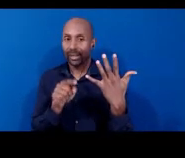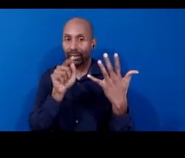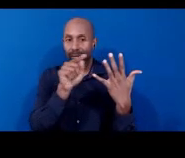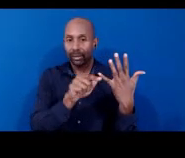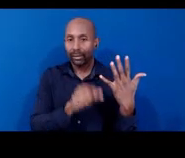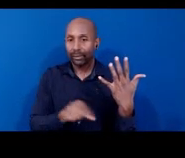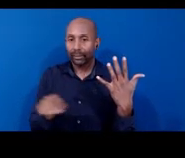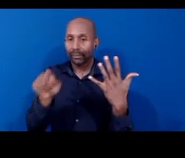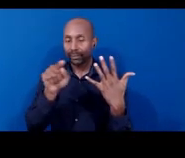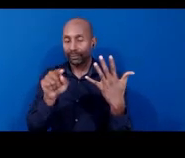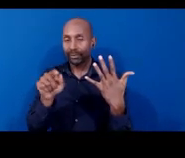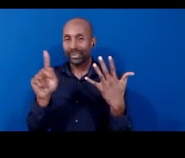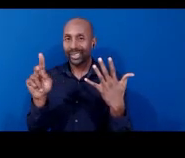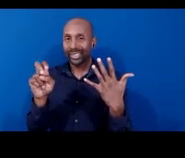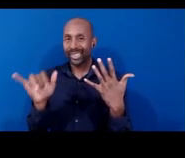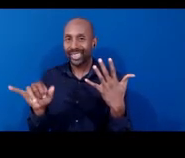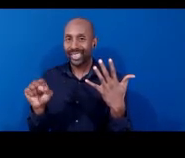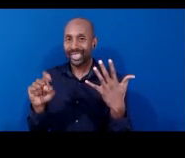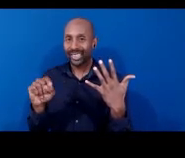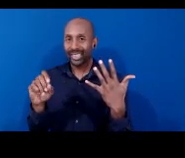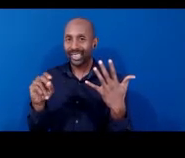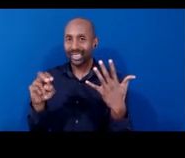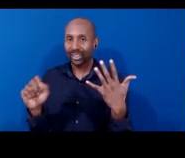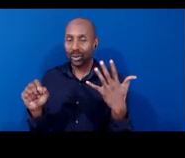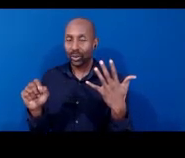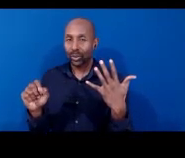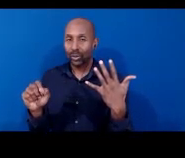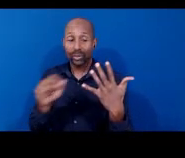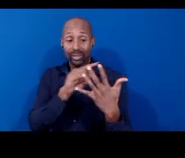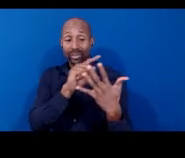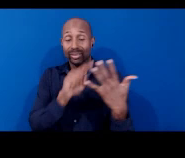that people, our community felt like if we tackle these and we